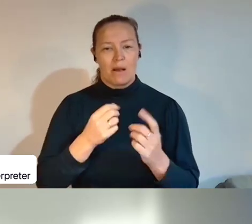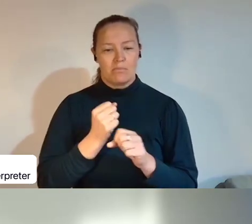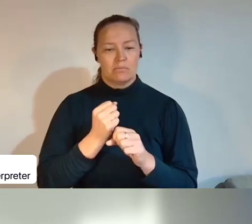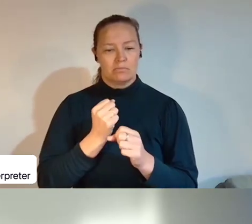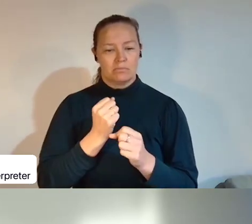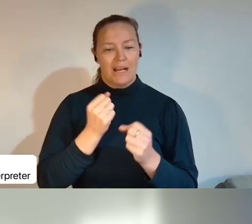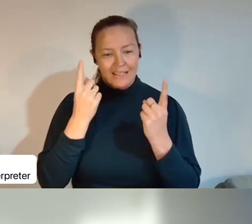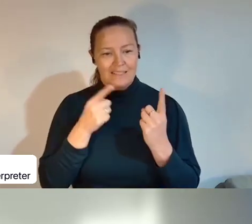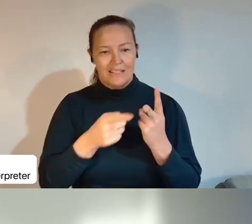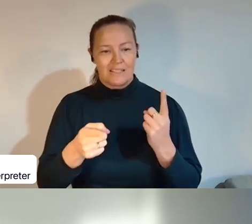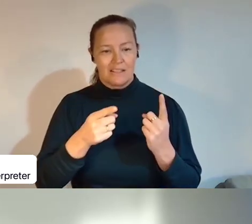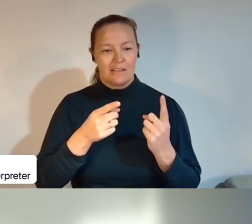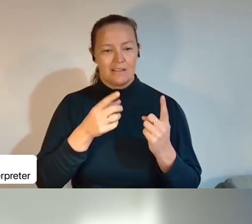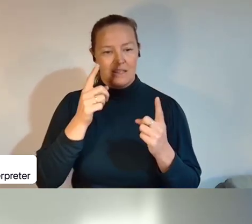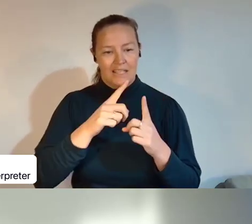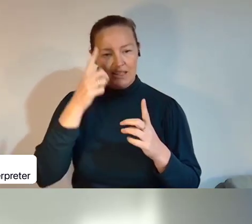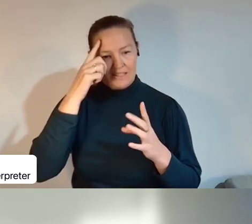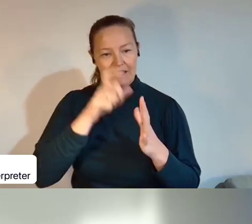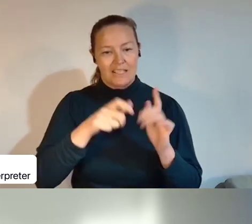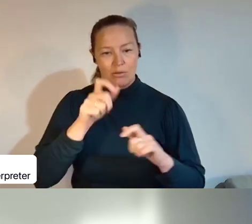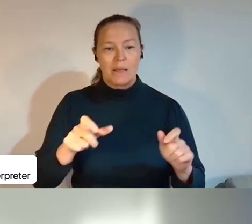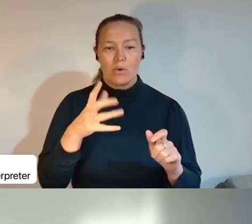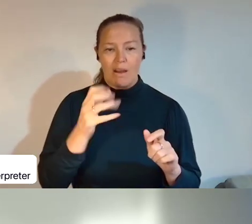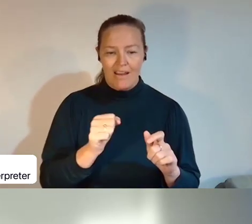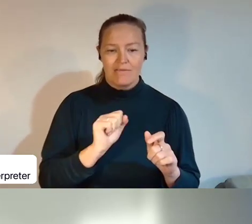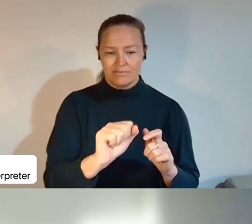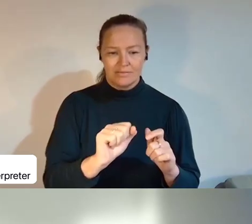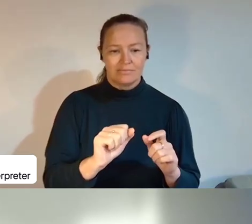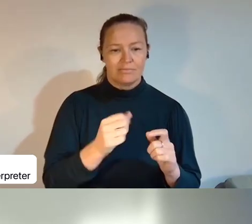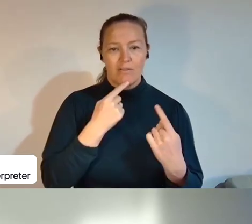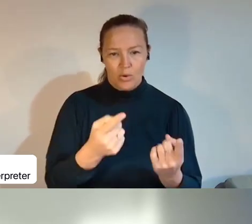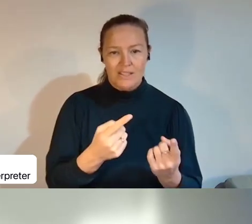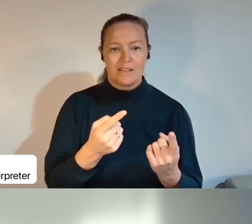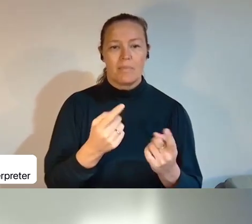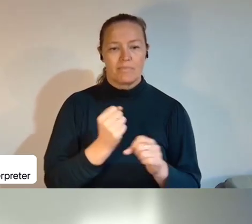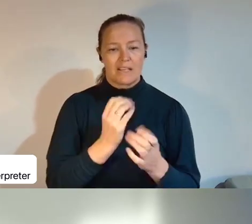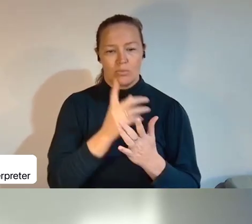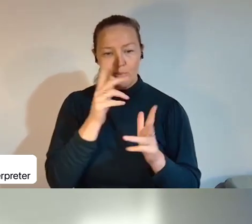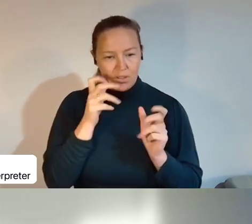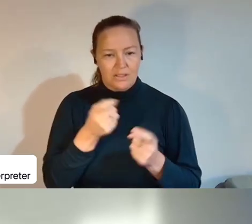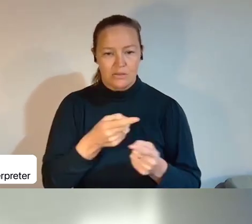and the challenge is ensuring that those voices are heard, respected, and acted upon. Self